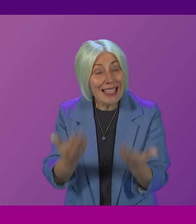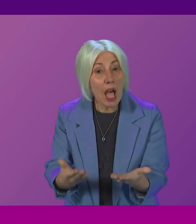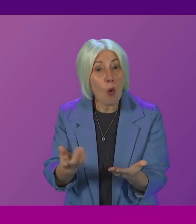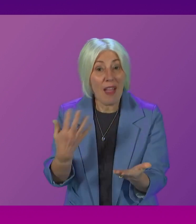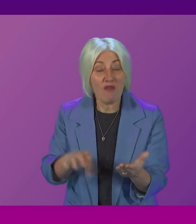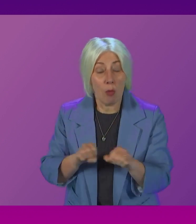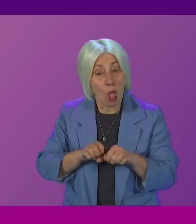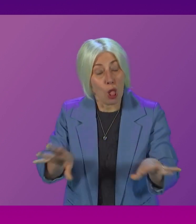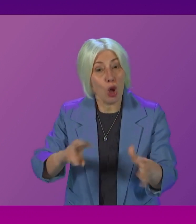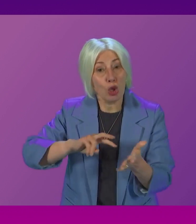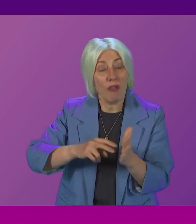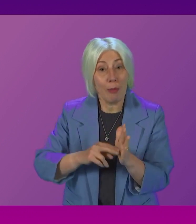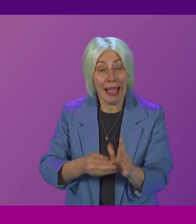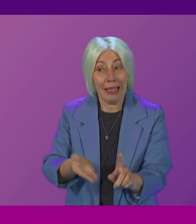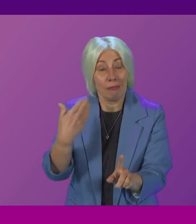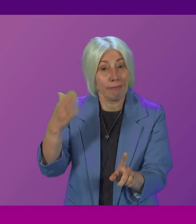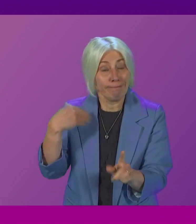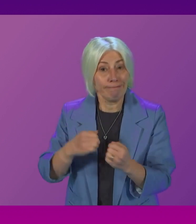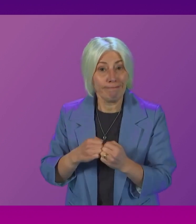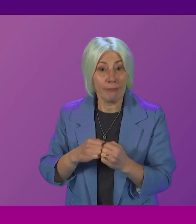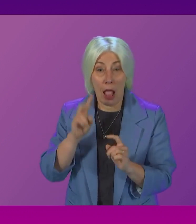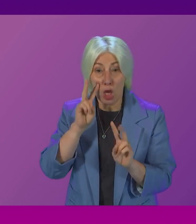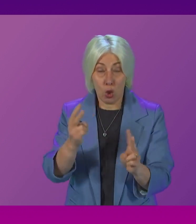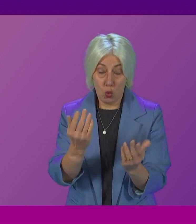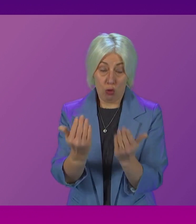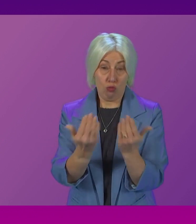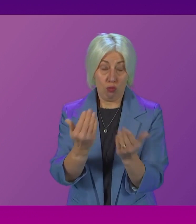Let us look at the Government’s report card against its own performance standards. On accident and emergency waiting times, it has failed. On delayed discharge, it